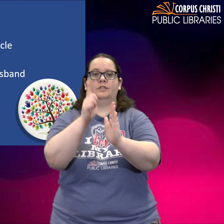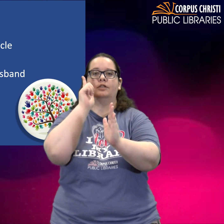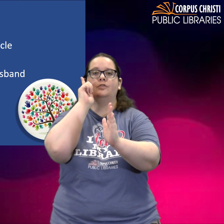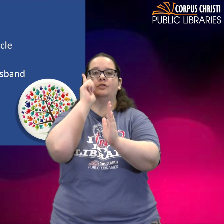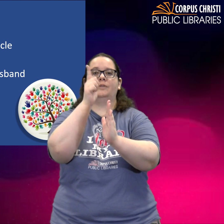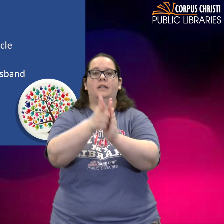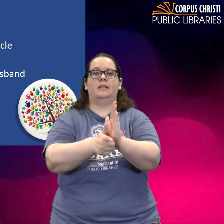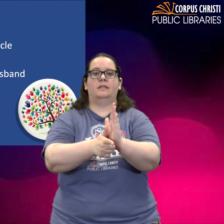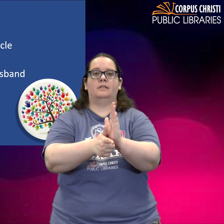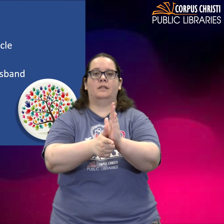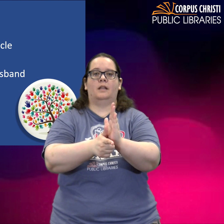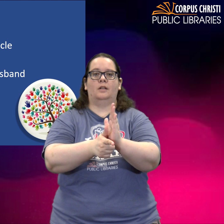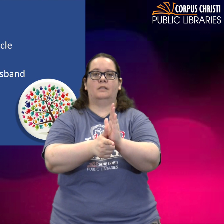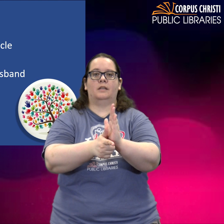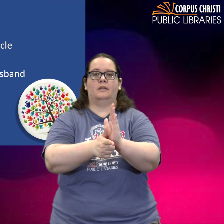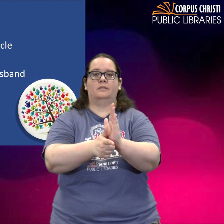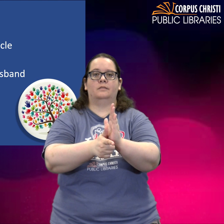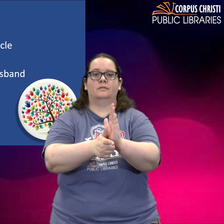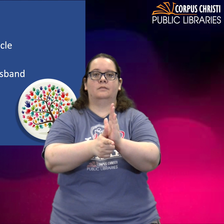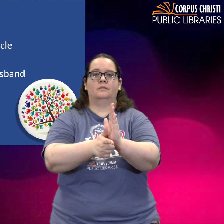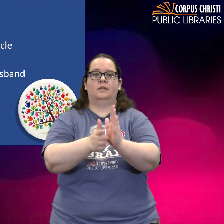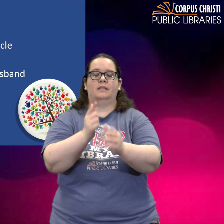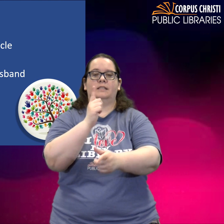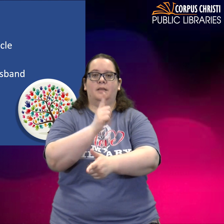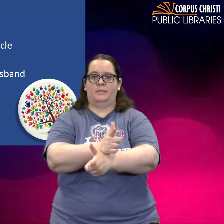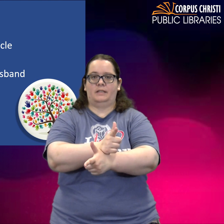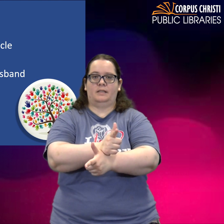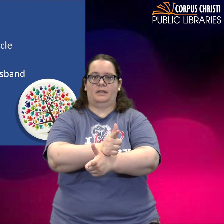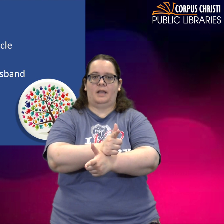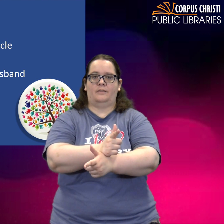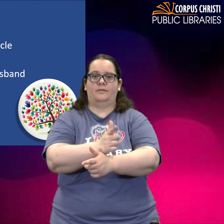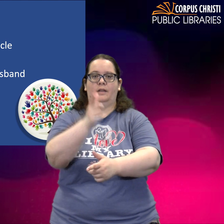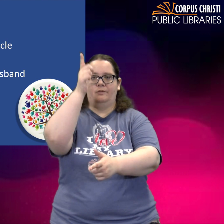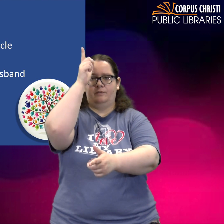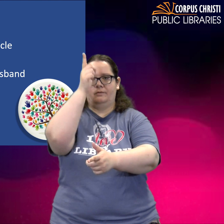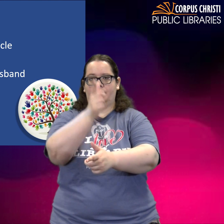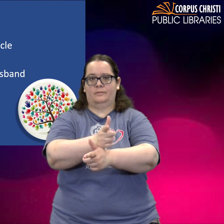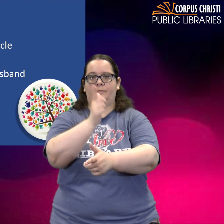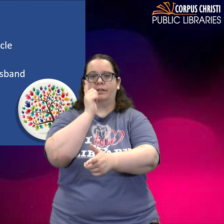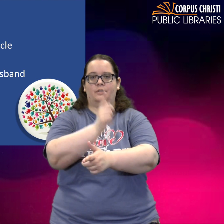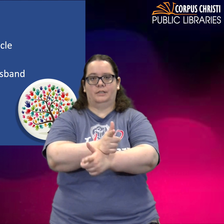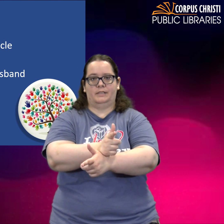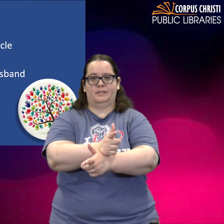just go straight in to that law sign and skip that second half of brother or sister.